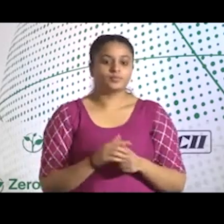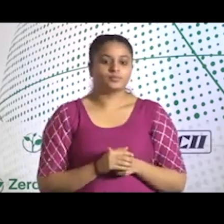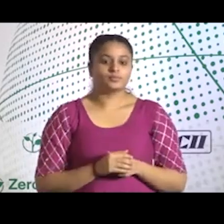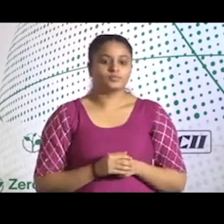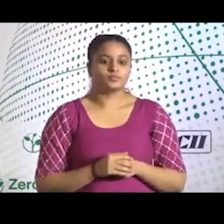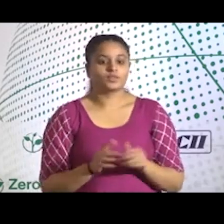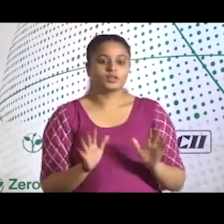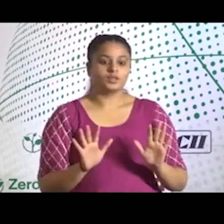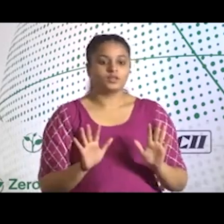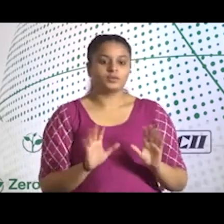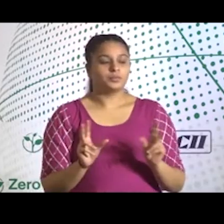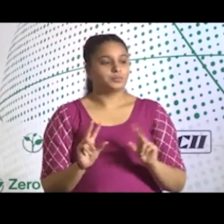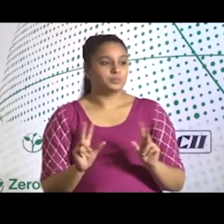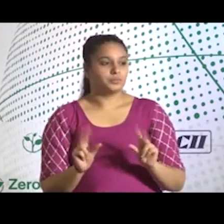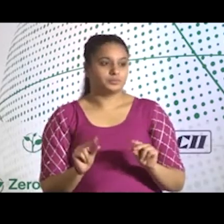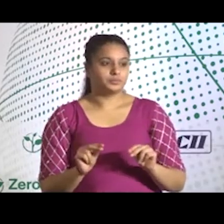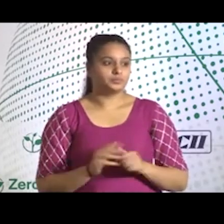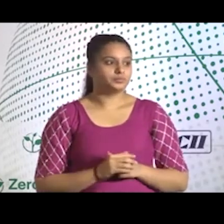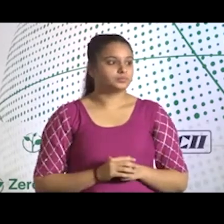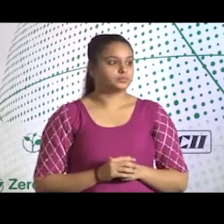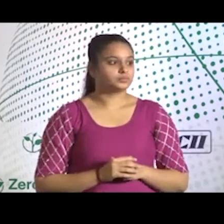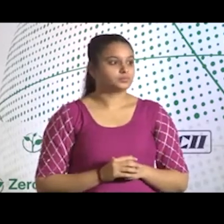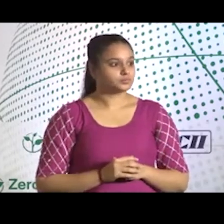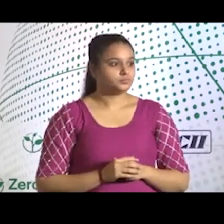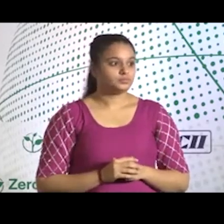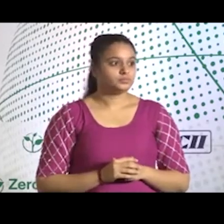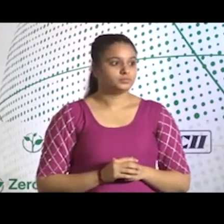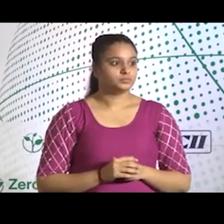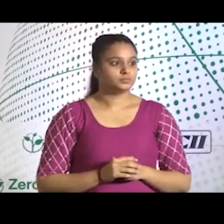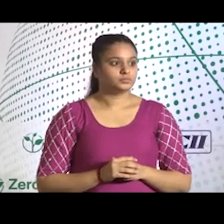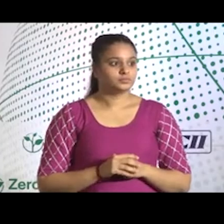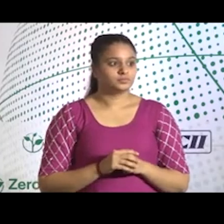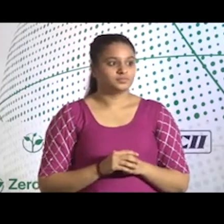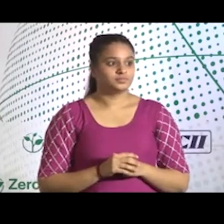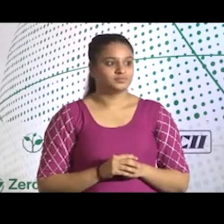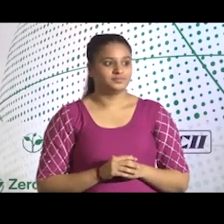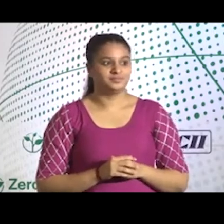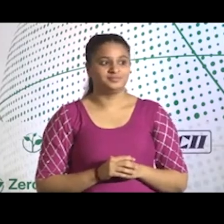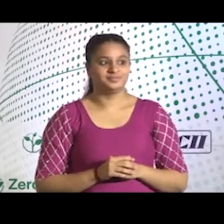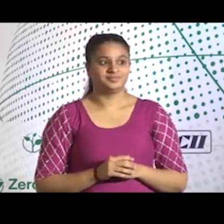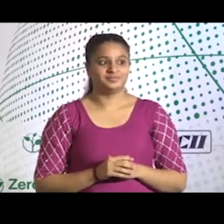There's there's you know, there's not even an inch of wriggle room that we're going to allow here.